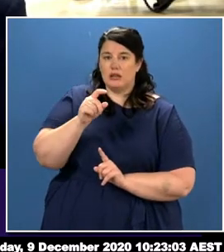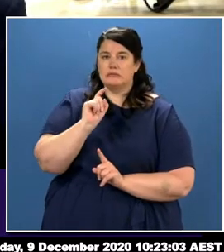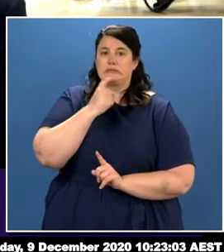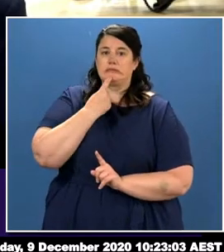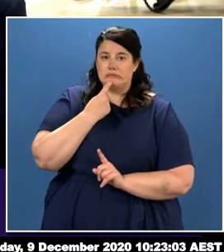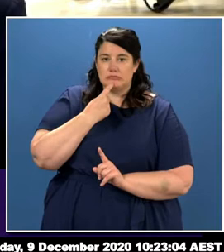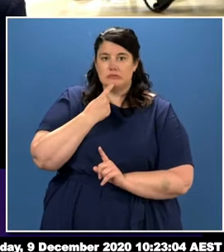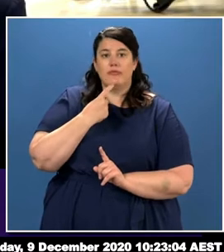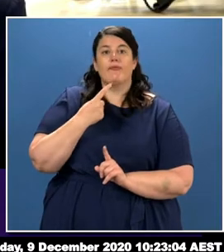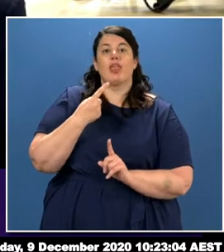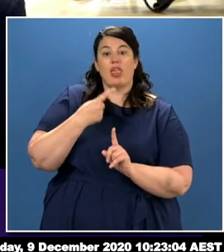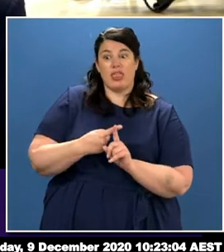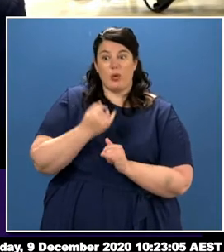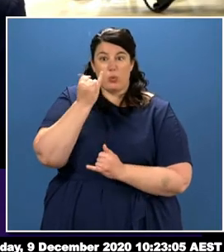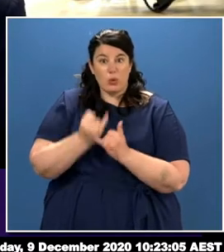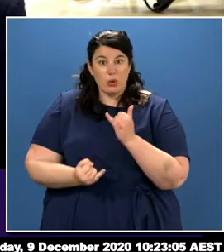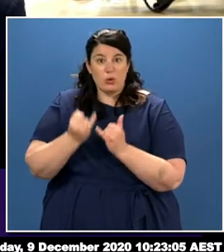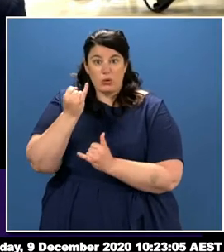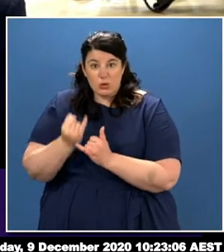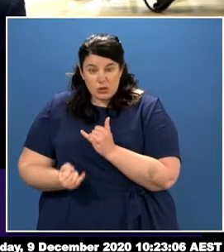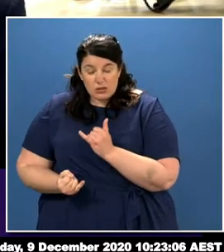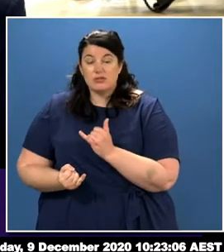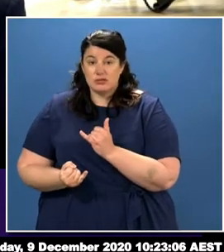But, again, it progressed quite slowly for me.